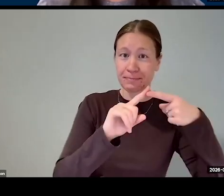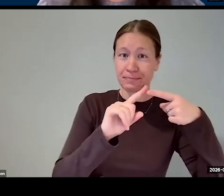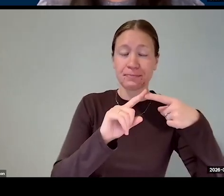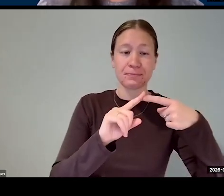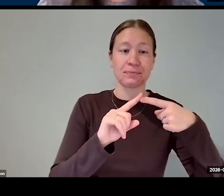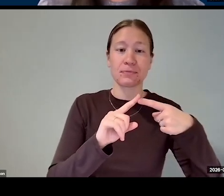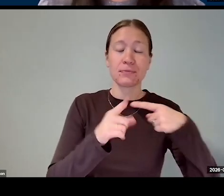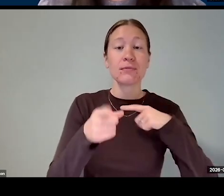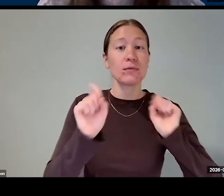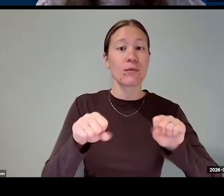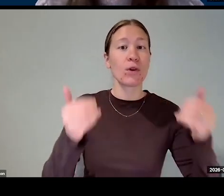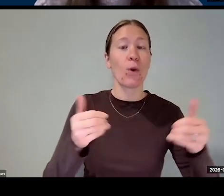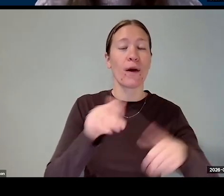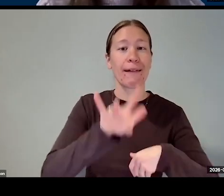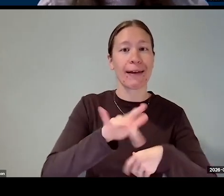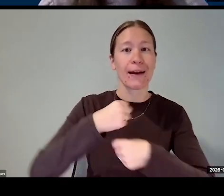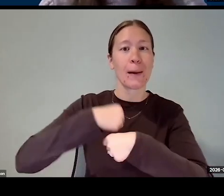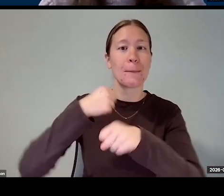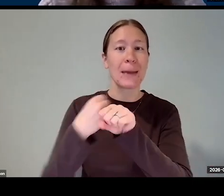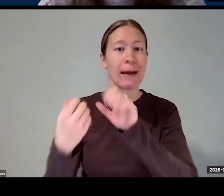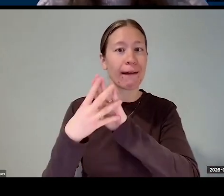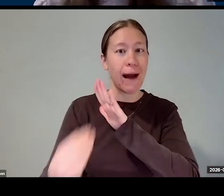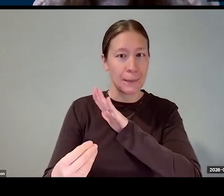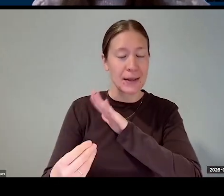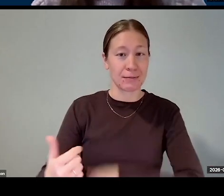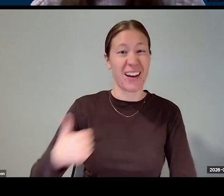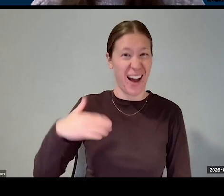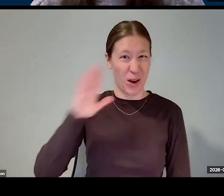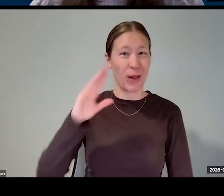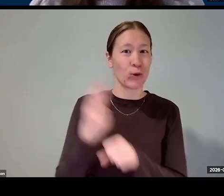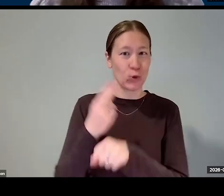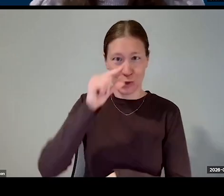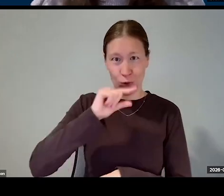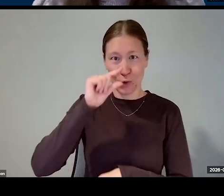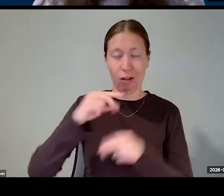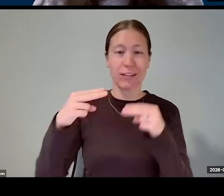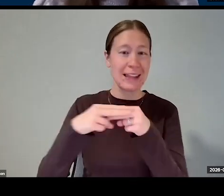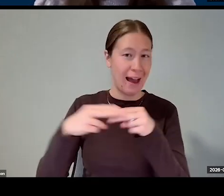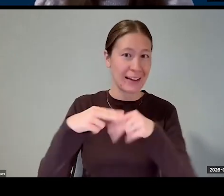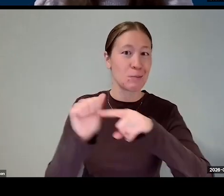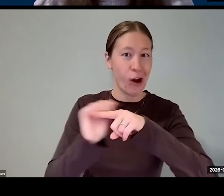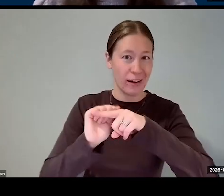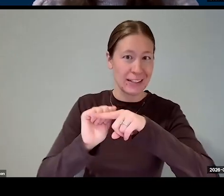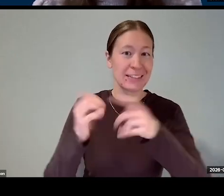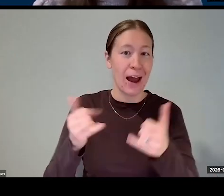of the Google Slides practice deck that I'll be using. So if anyone wants to follow along on their own device,